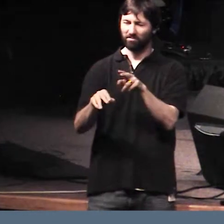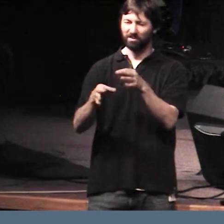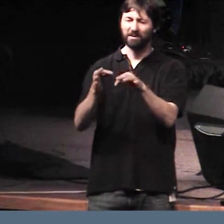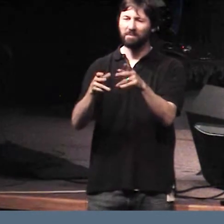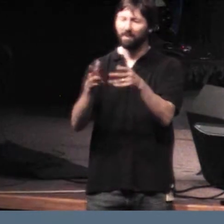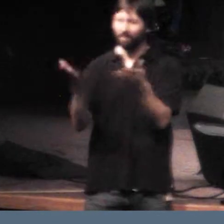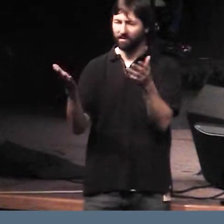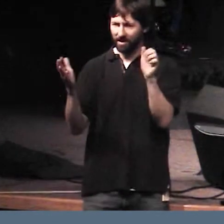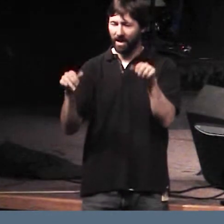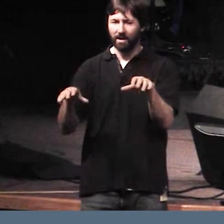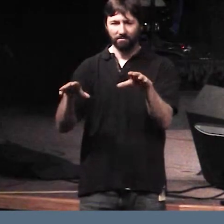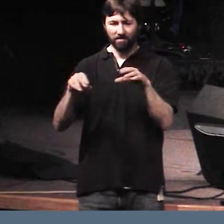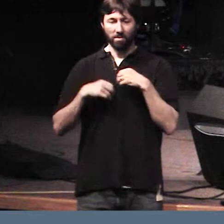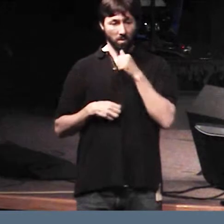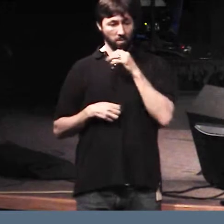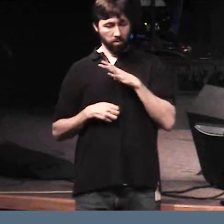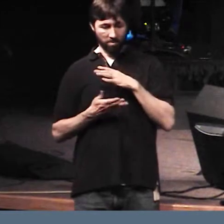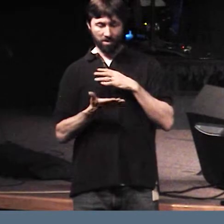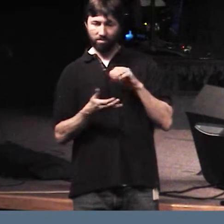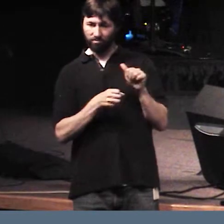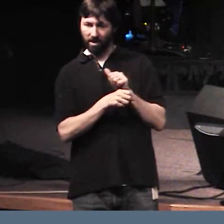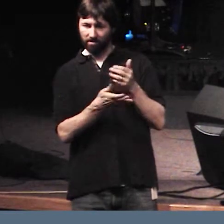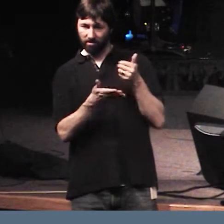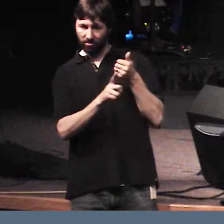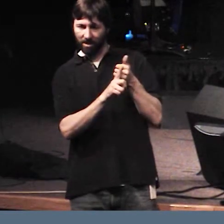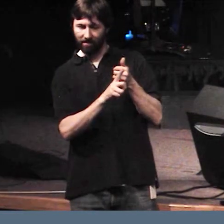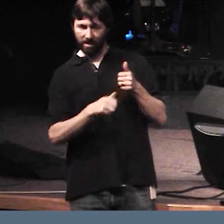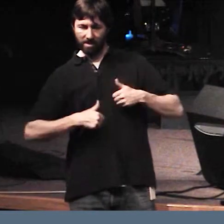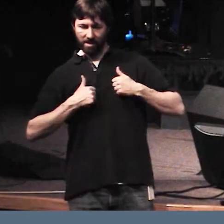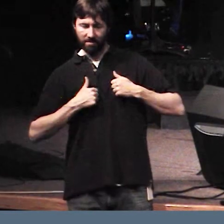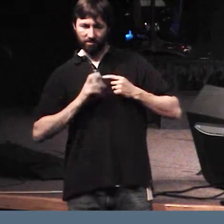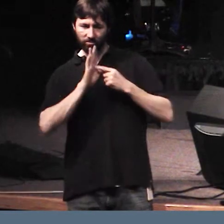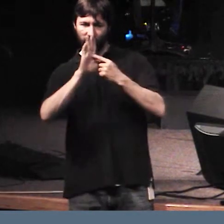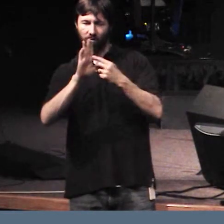God could take an ordinary woman who practice cHesed and can use that person